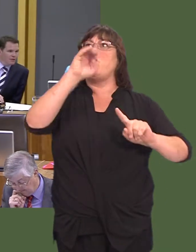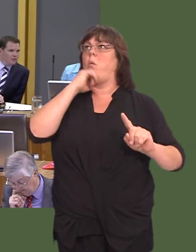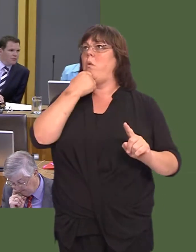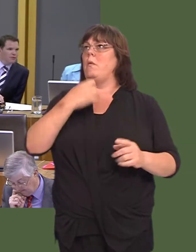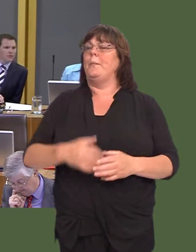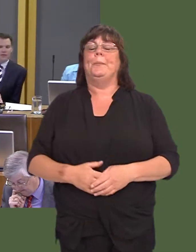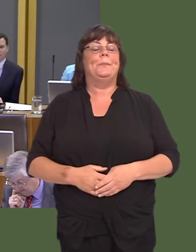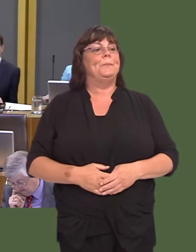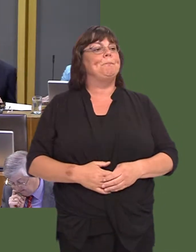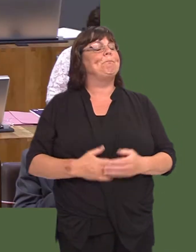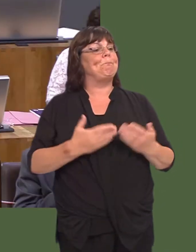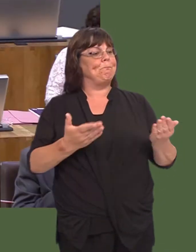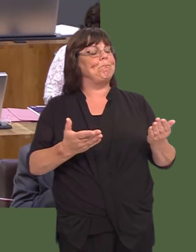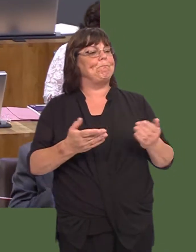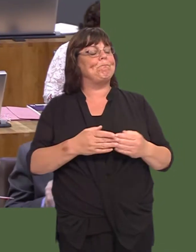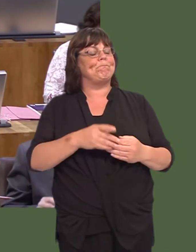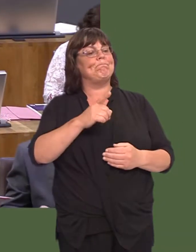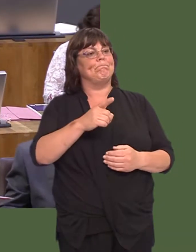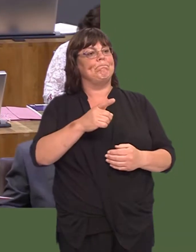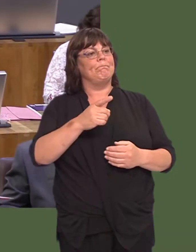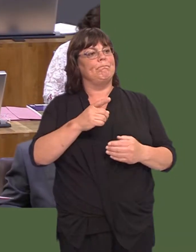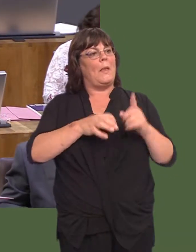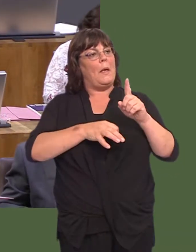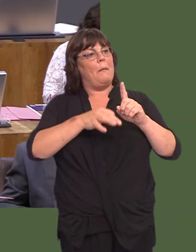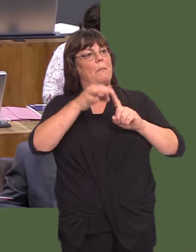Carwyn Jones: Well, itís important to note that some of the levers for improving air